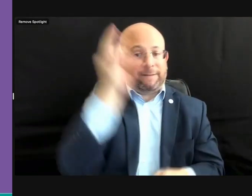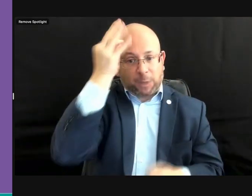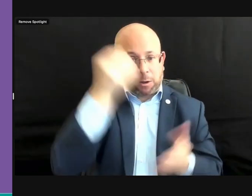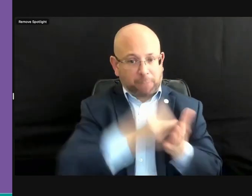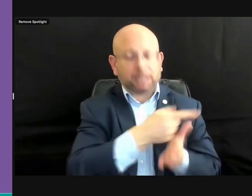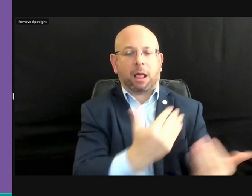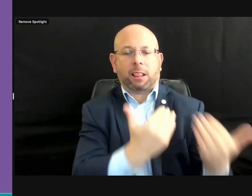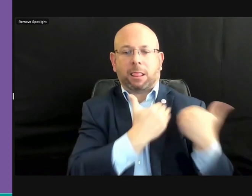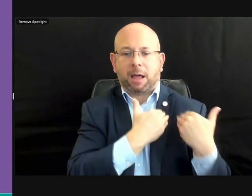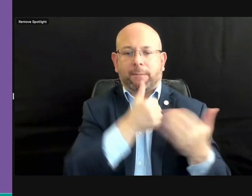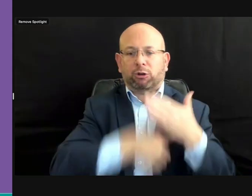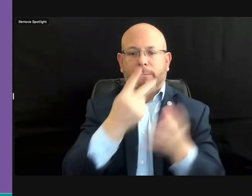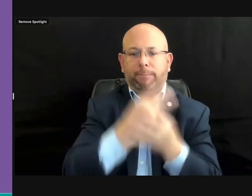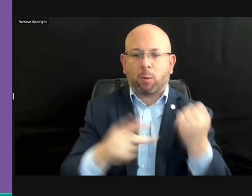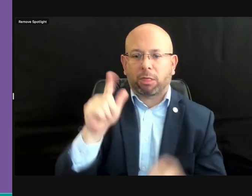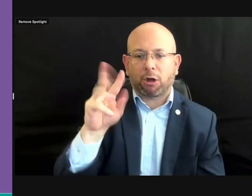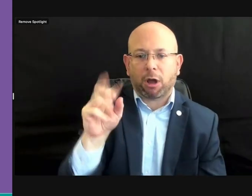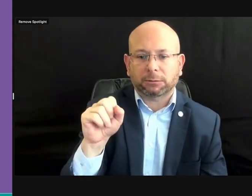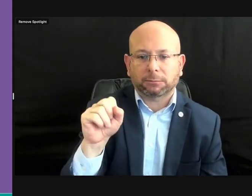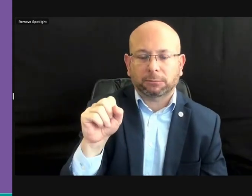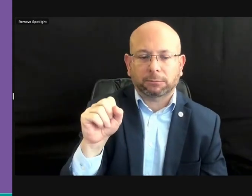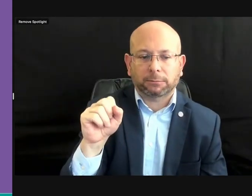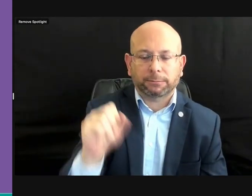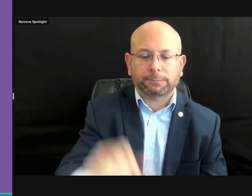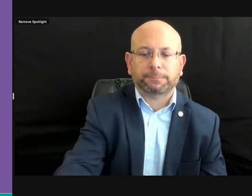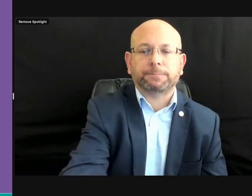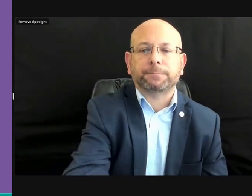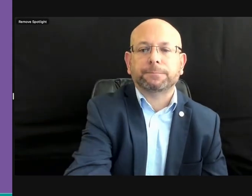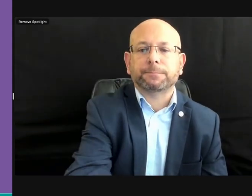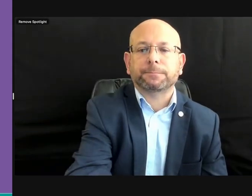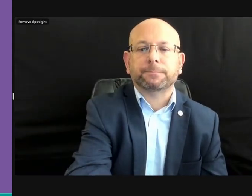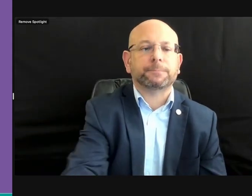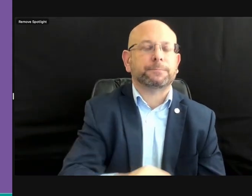and receive federal funding. These types of agencies are liable for complying with both acts.